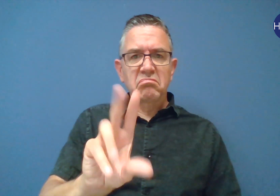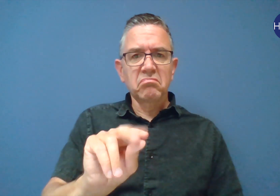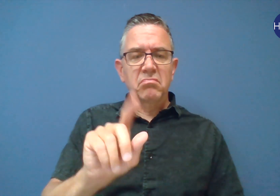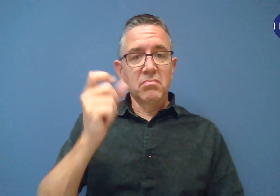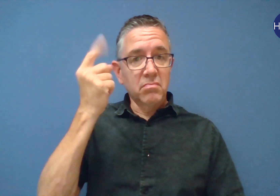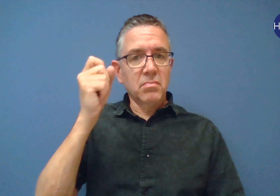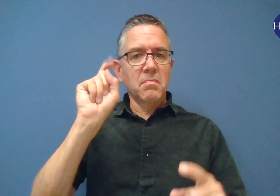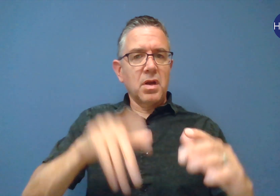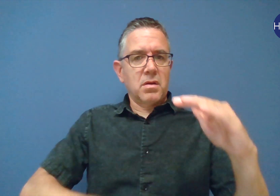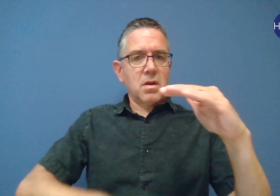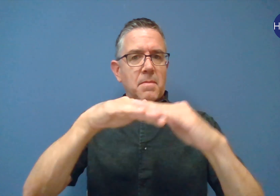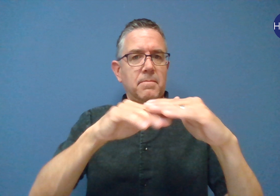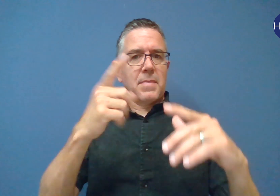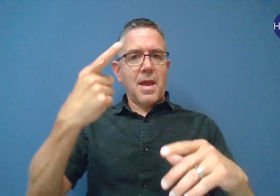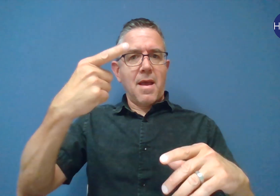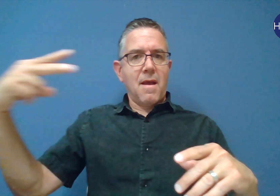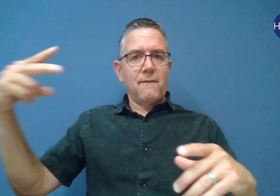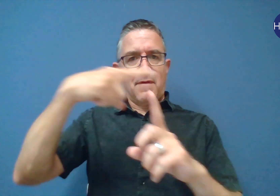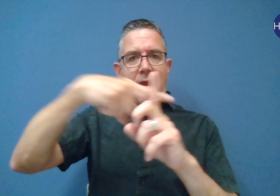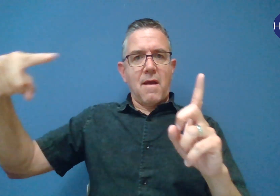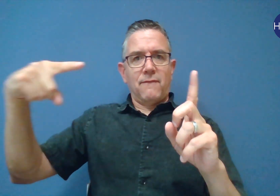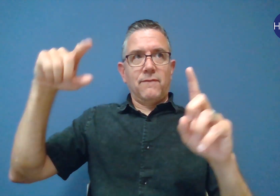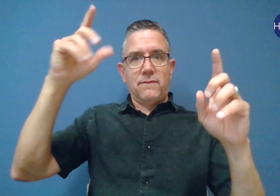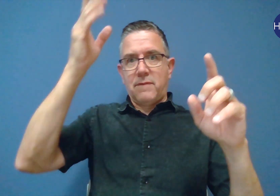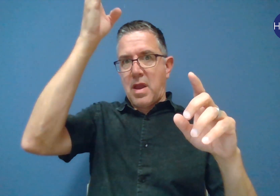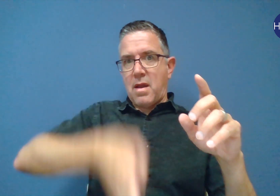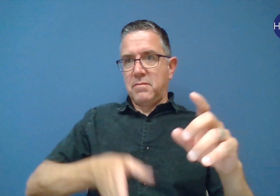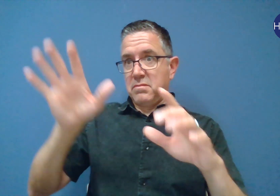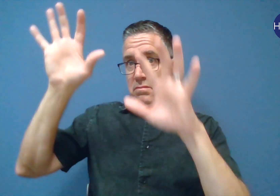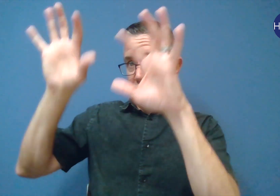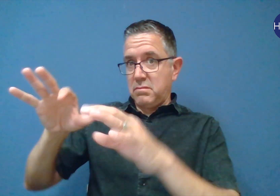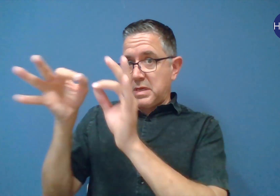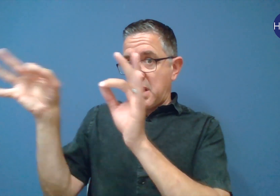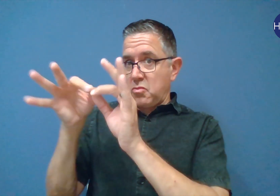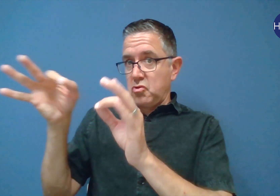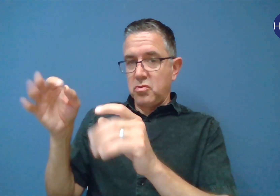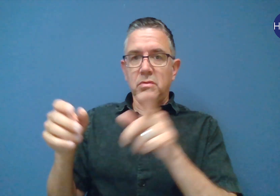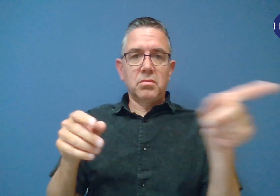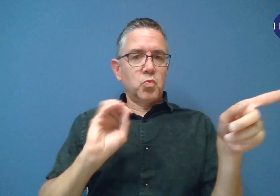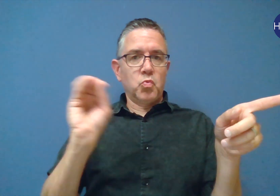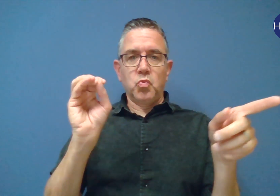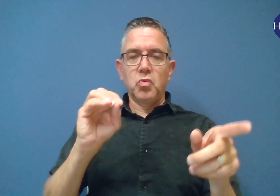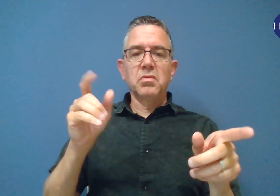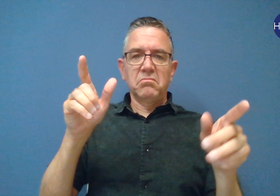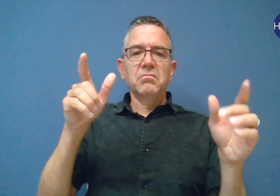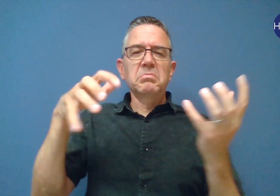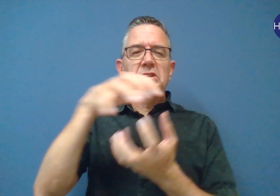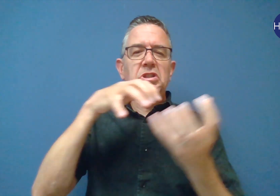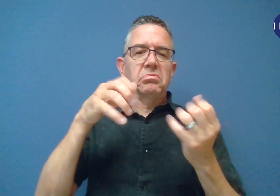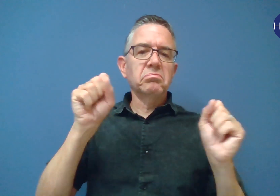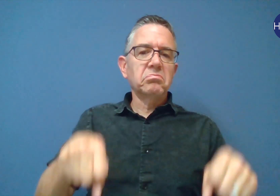No, but 1/2 of them must be captioned. One side of the space with TVs with captioning, the other without captioning or mixed.